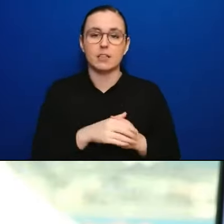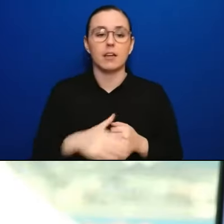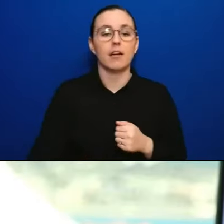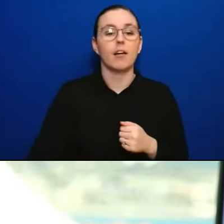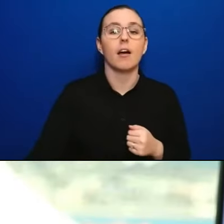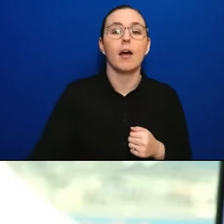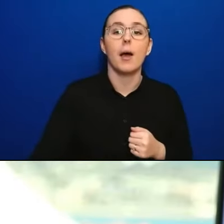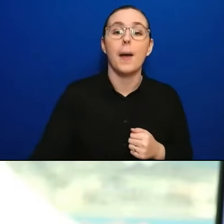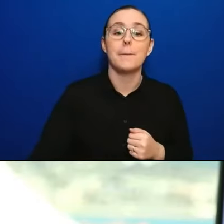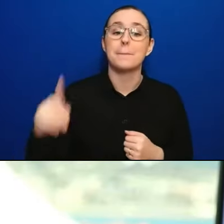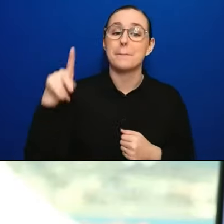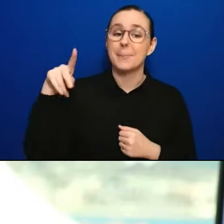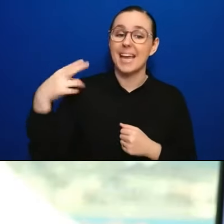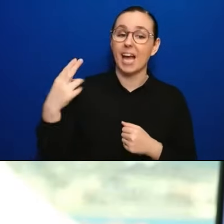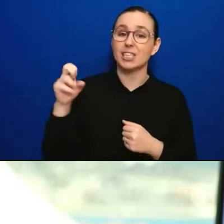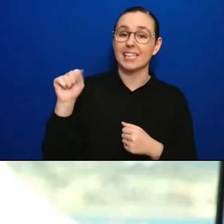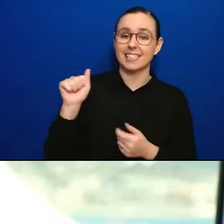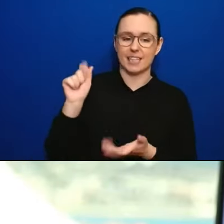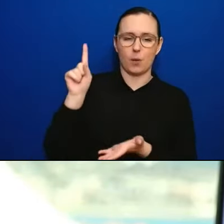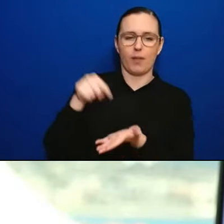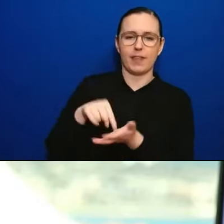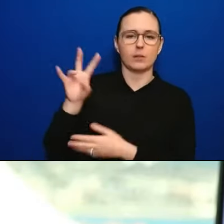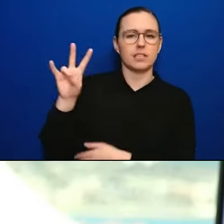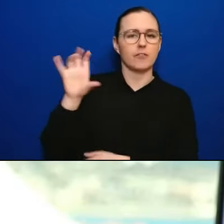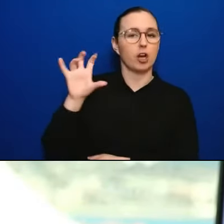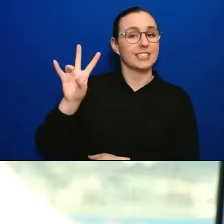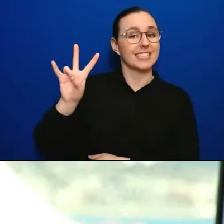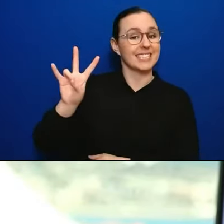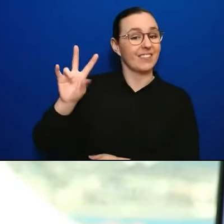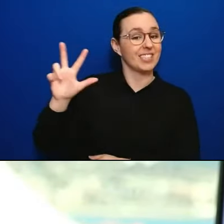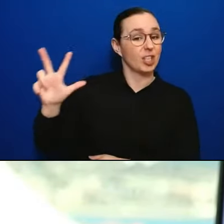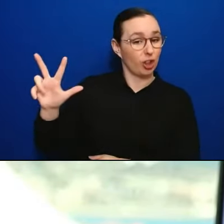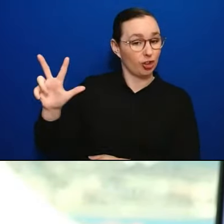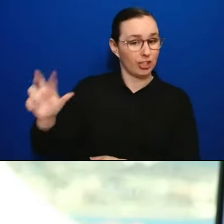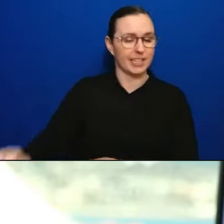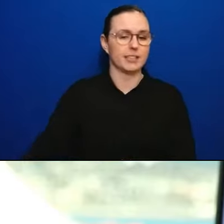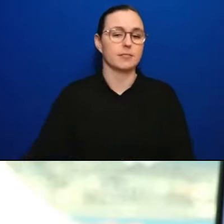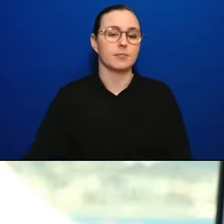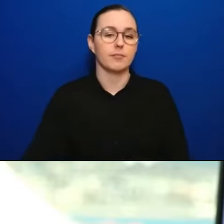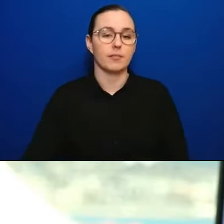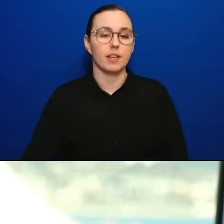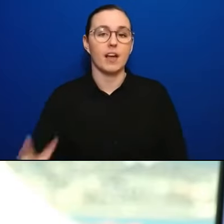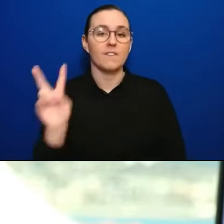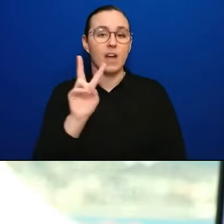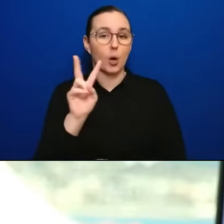Health, 1,656 in Northern Health, 1,773 in the Provincial